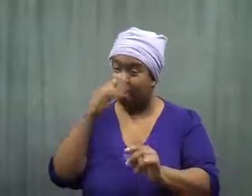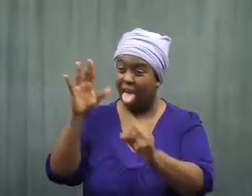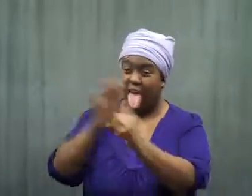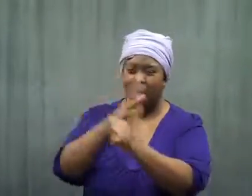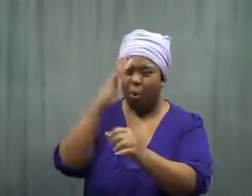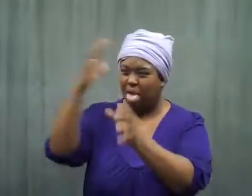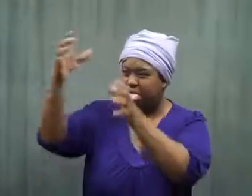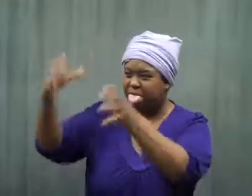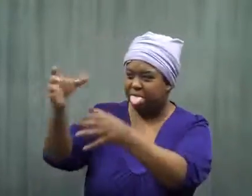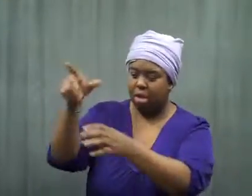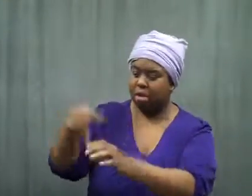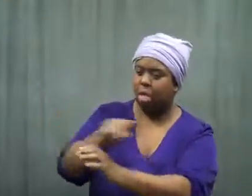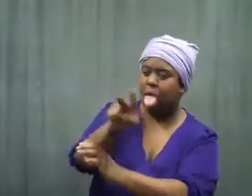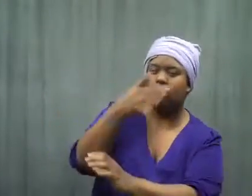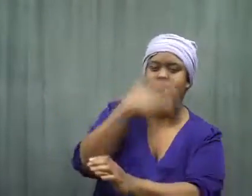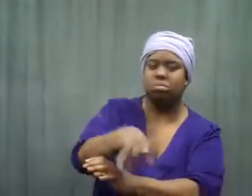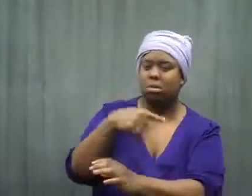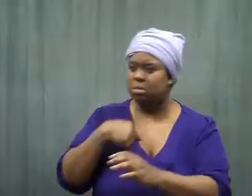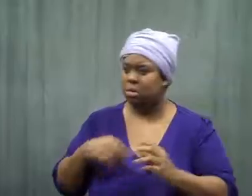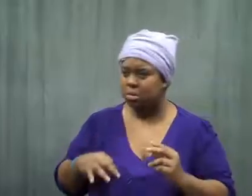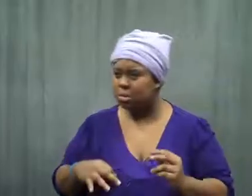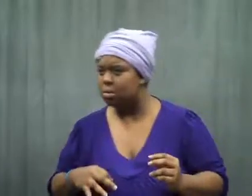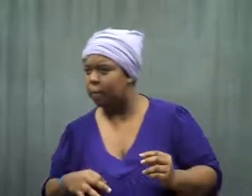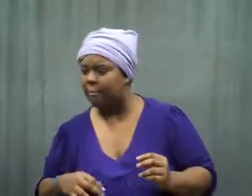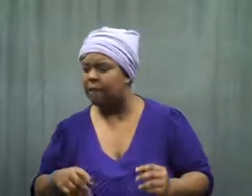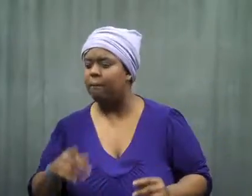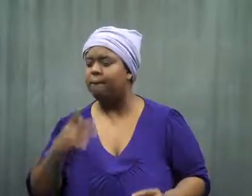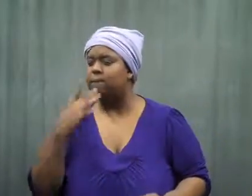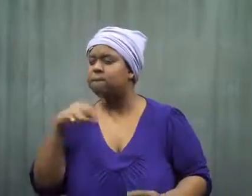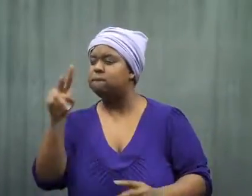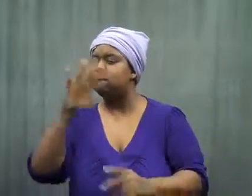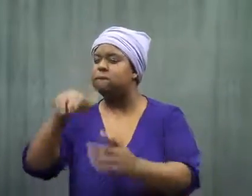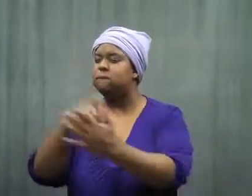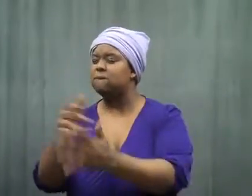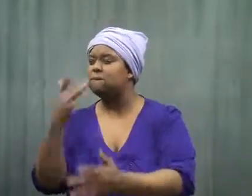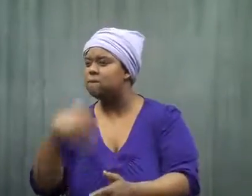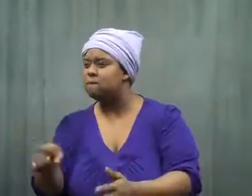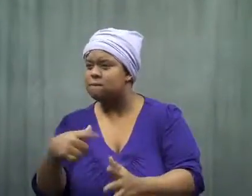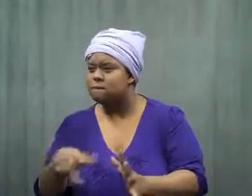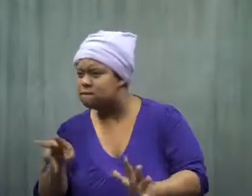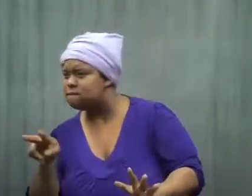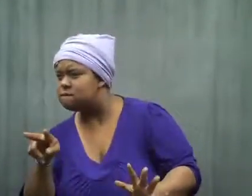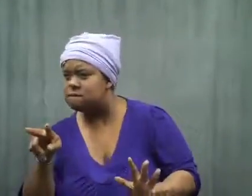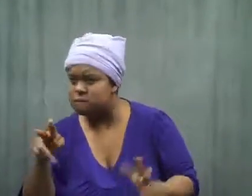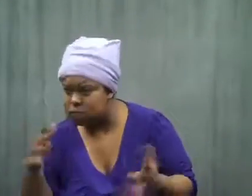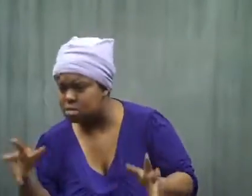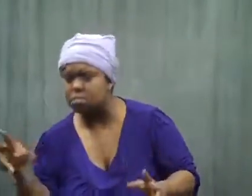I had to rubberneck around a post blocking my view.